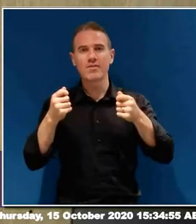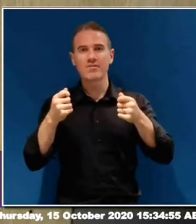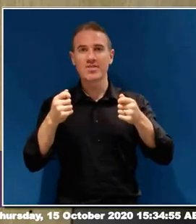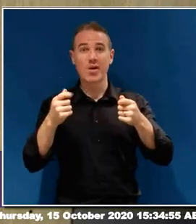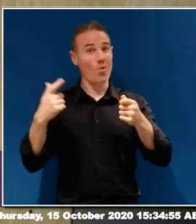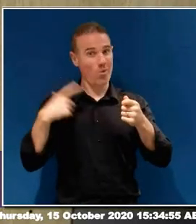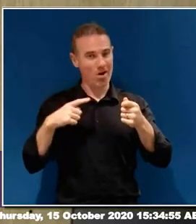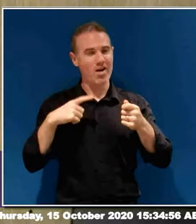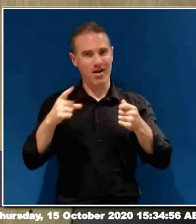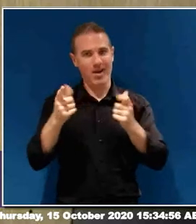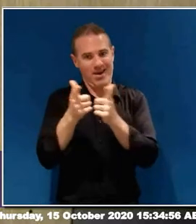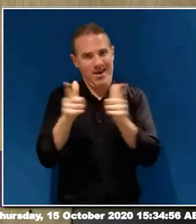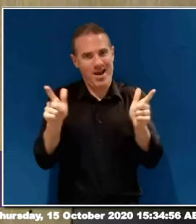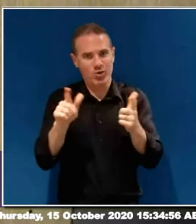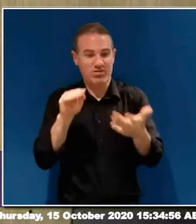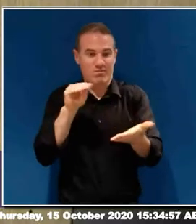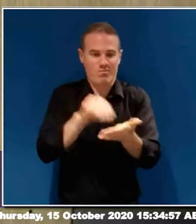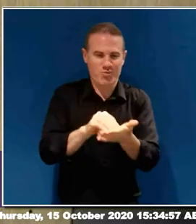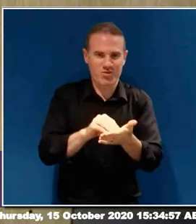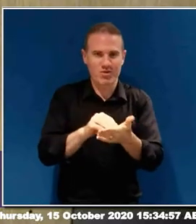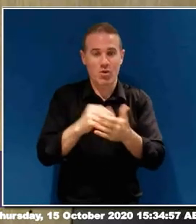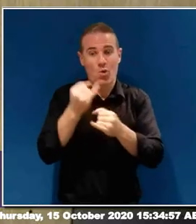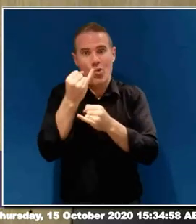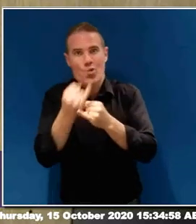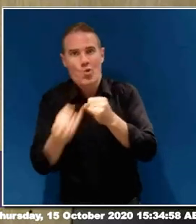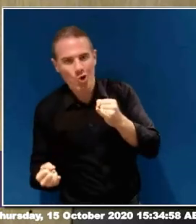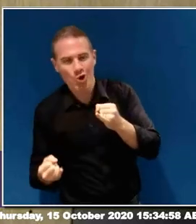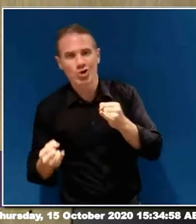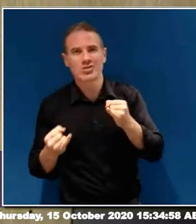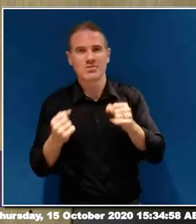The problem is that that case follows the child.